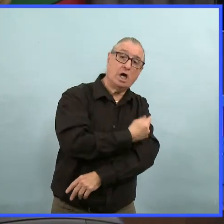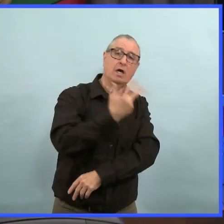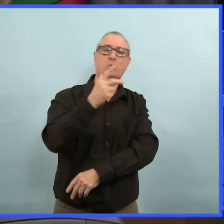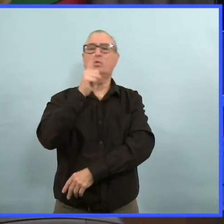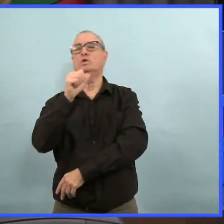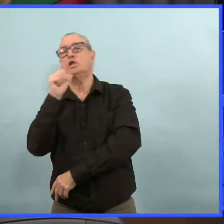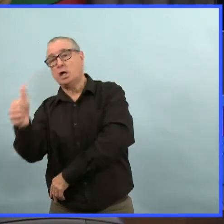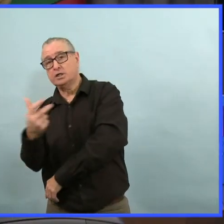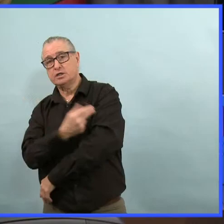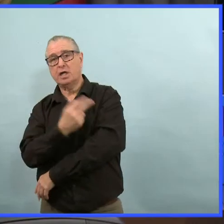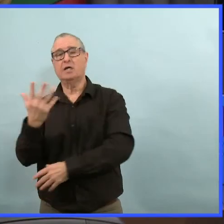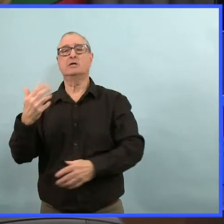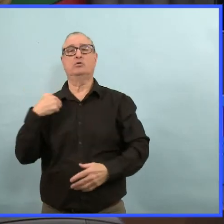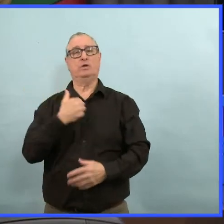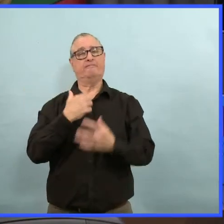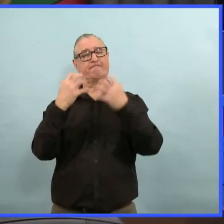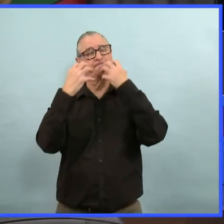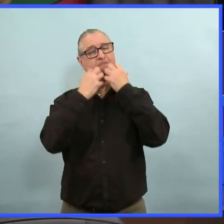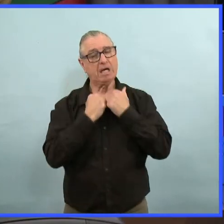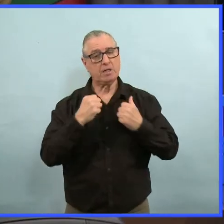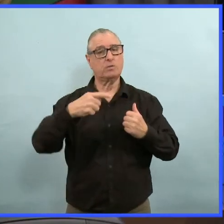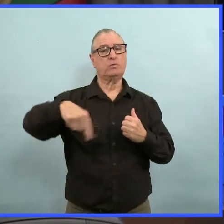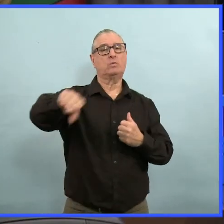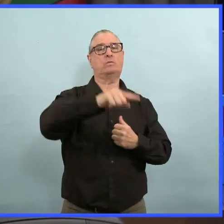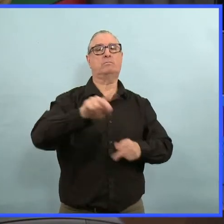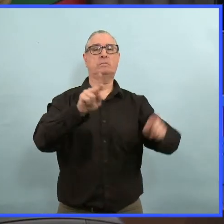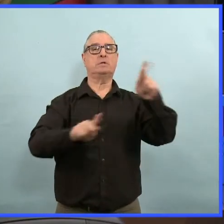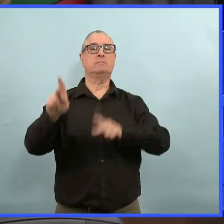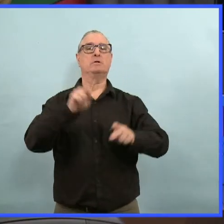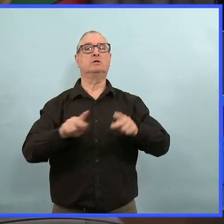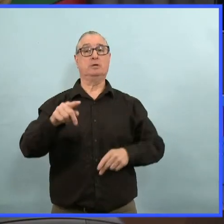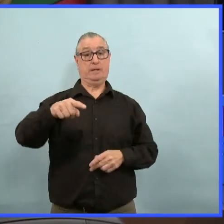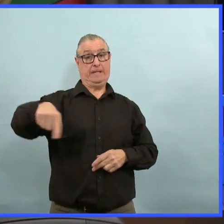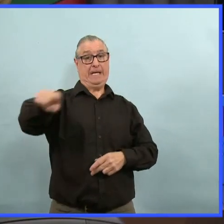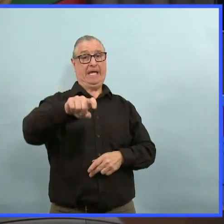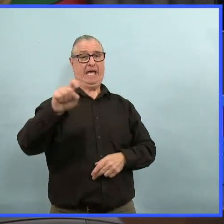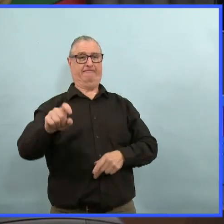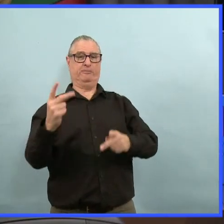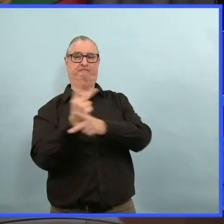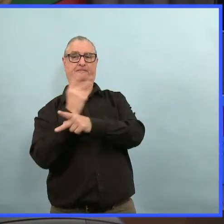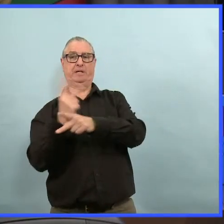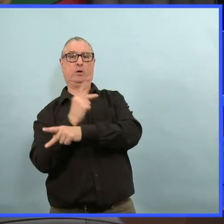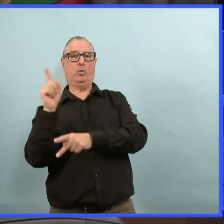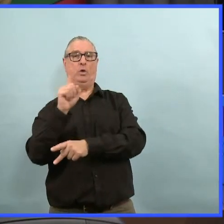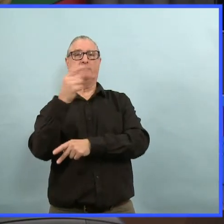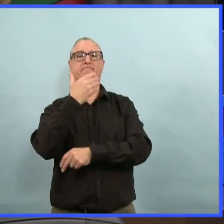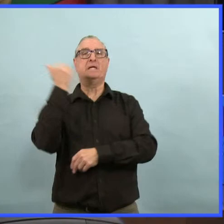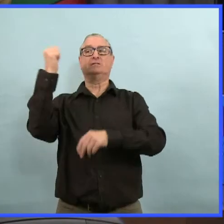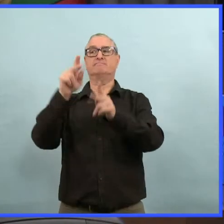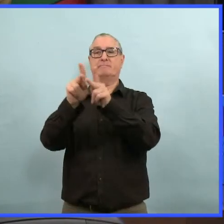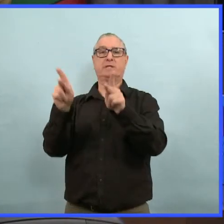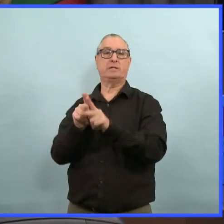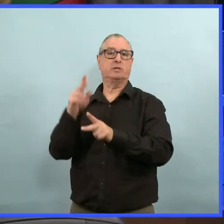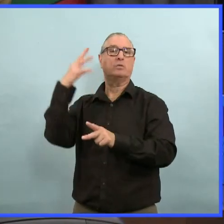environment i don't think will change and we'll continue to do that obviously it's not desirable